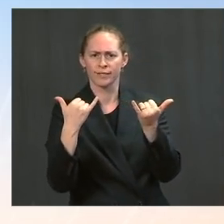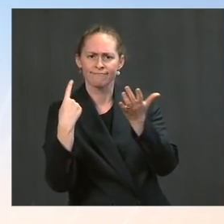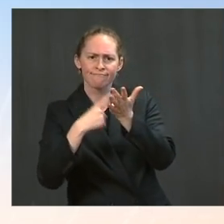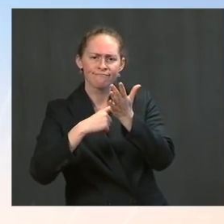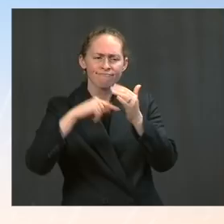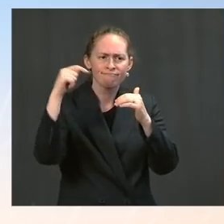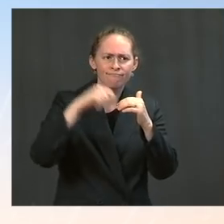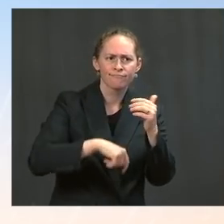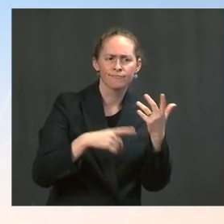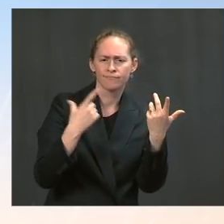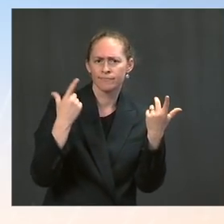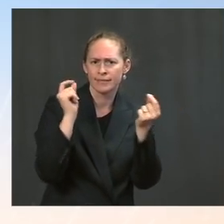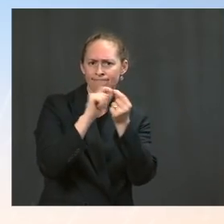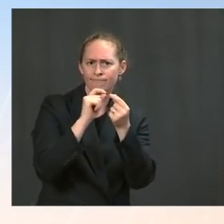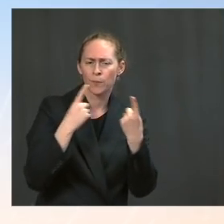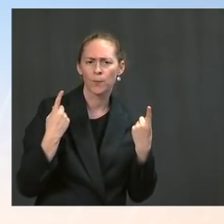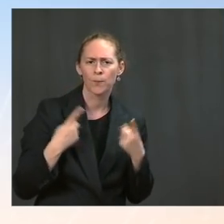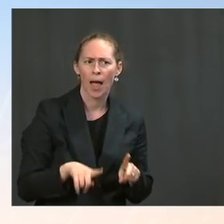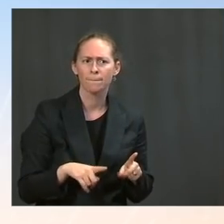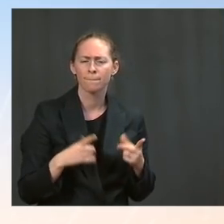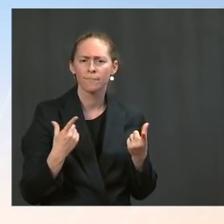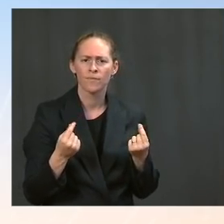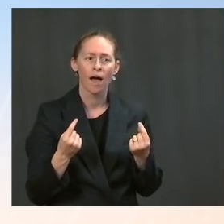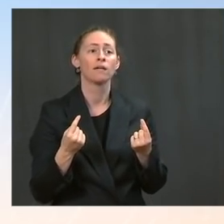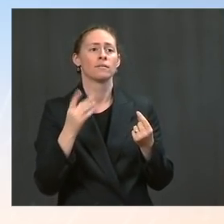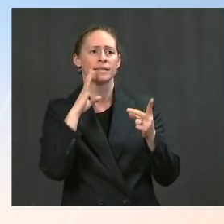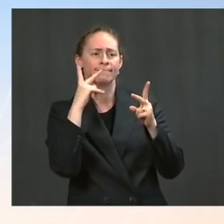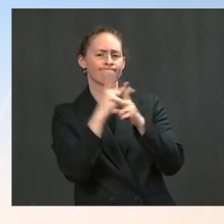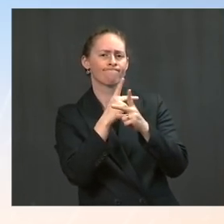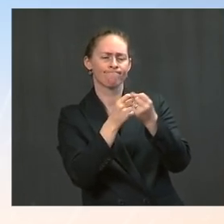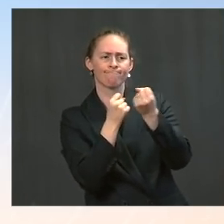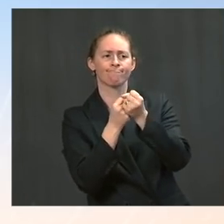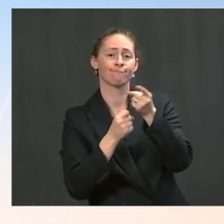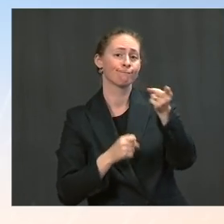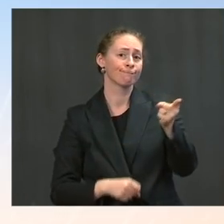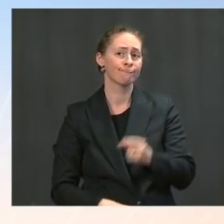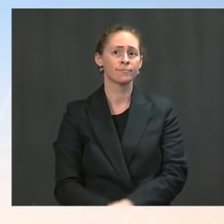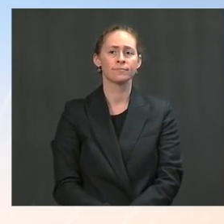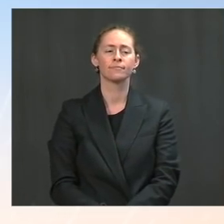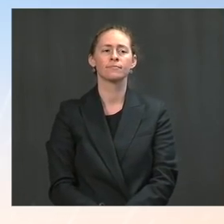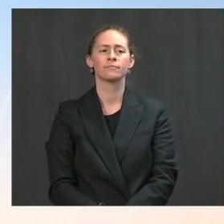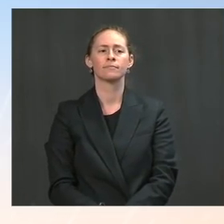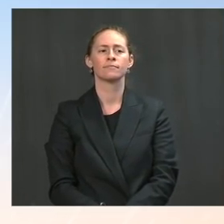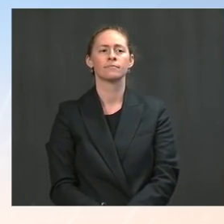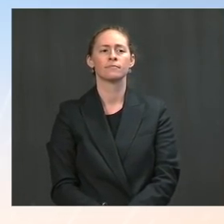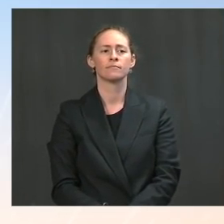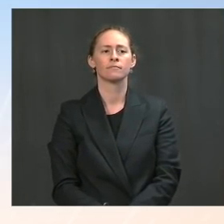because we want to be standing by their side in this effort. The Press: So the -- some of the civil rights leaders are here, as you said.